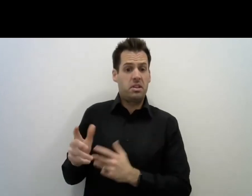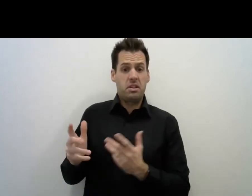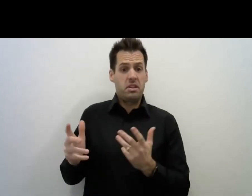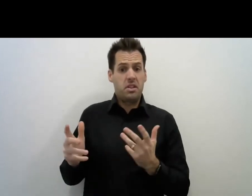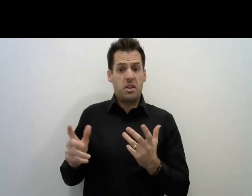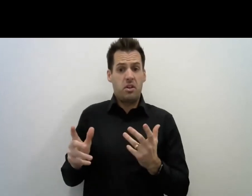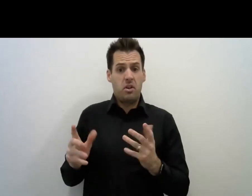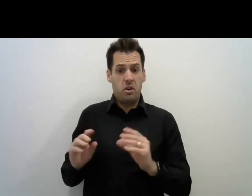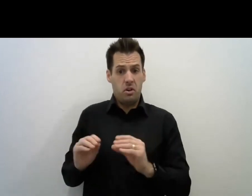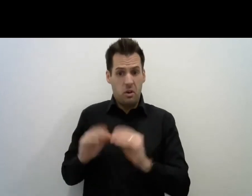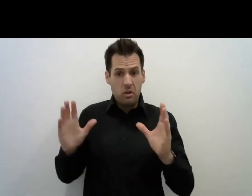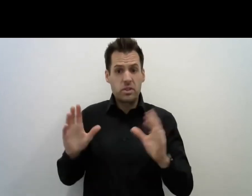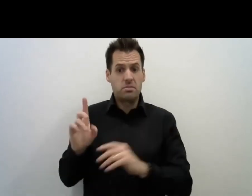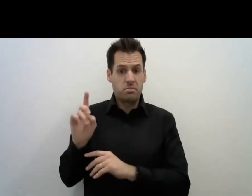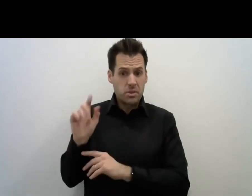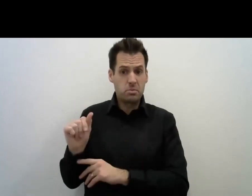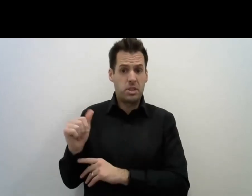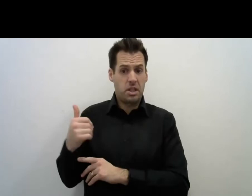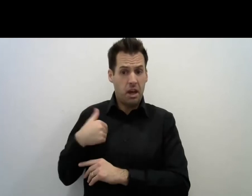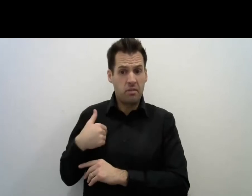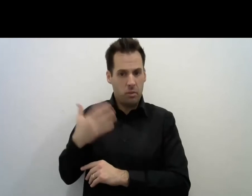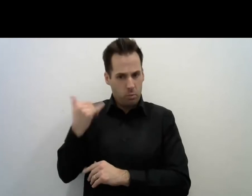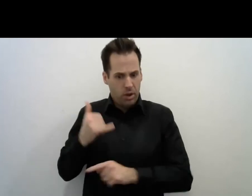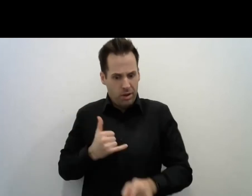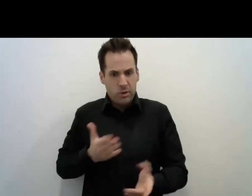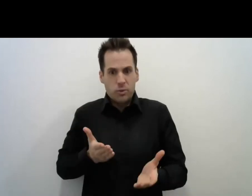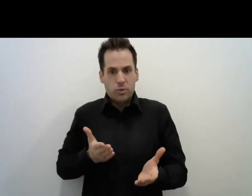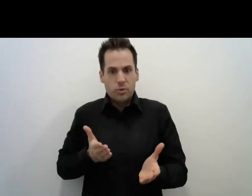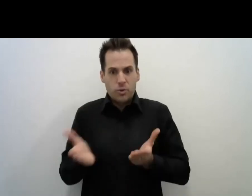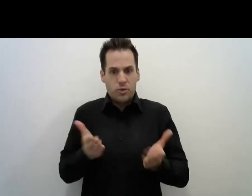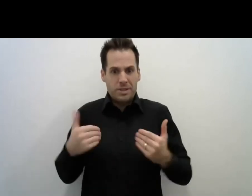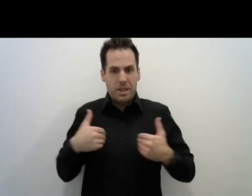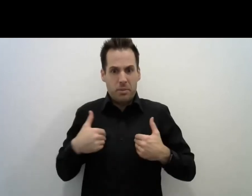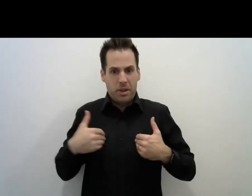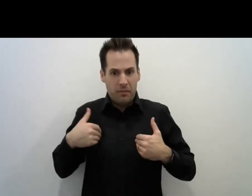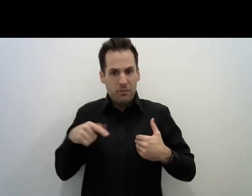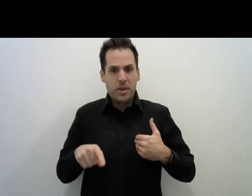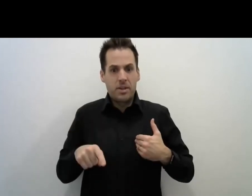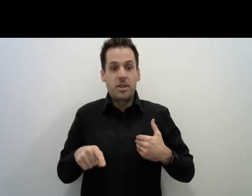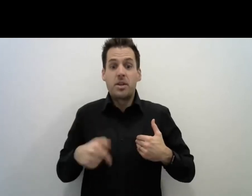disability because i have a service animal with me i'm going for a psychiatrist's appointment